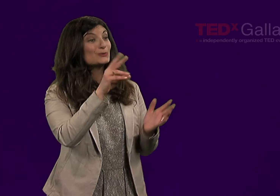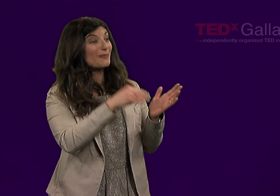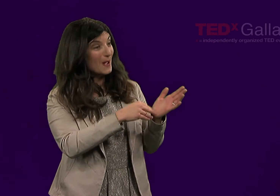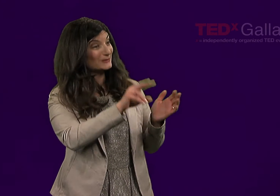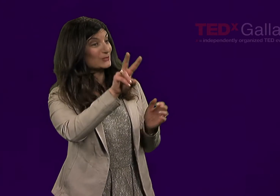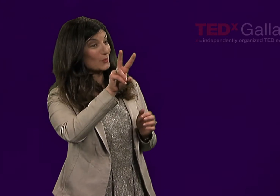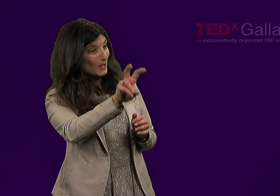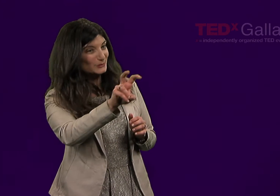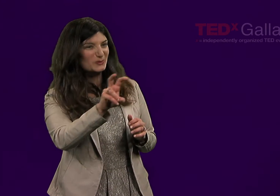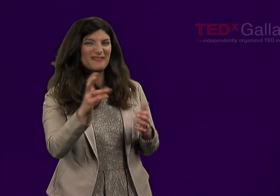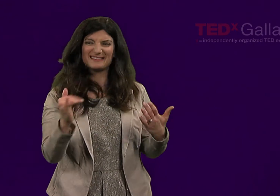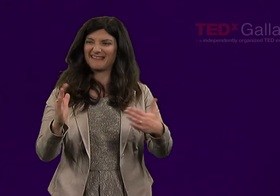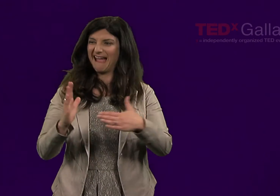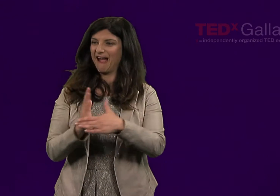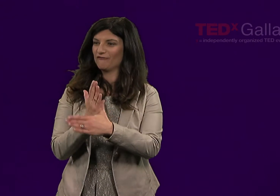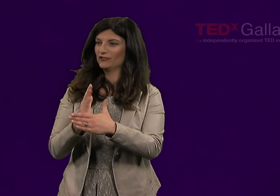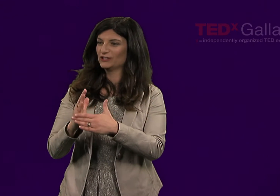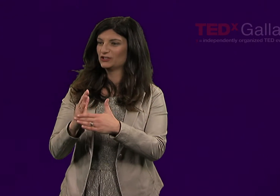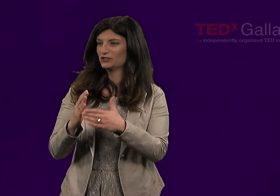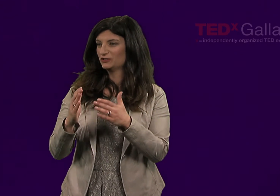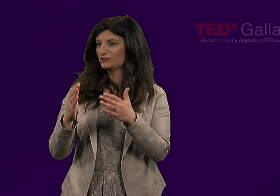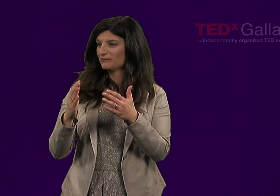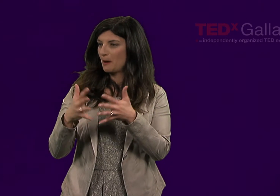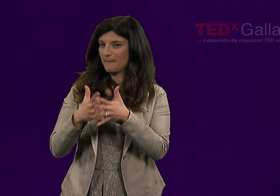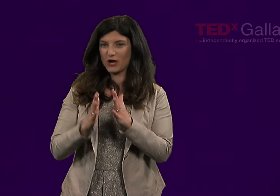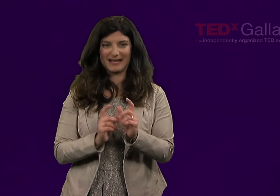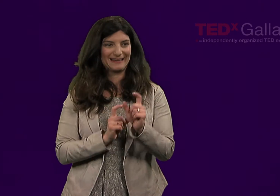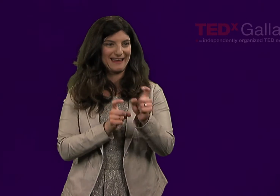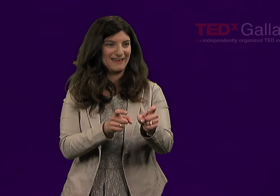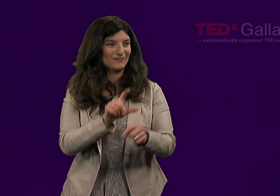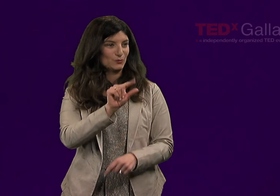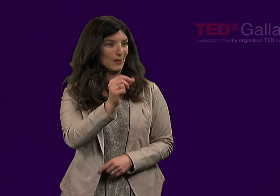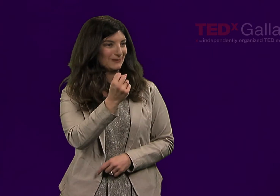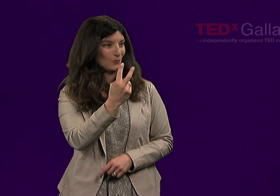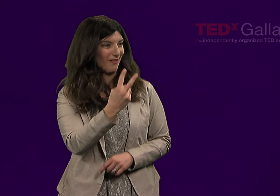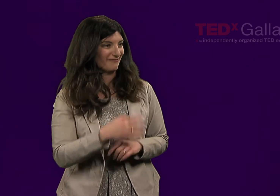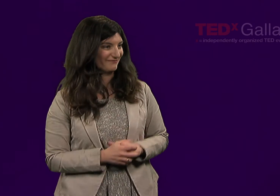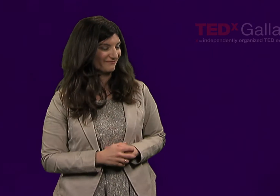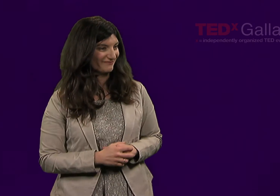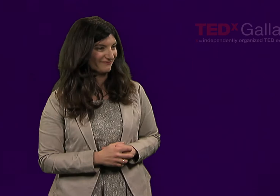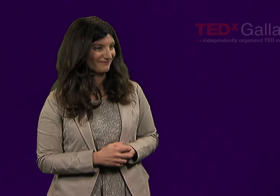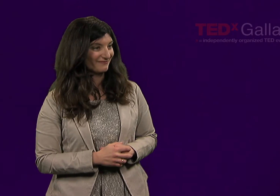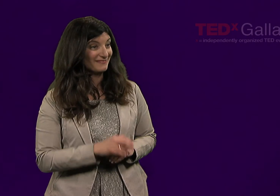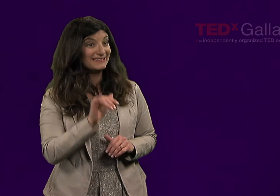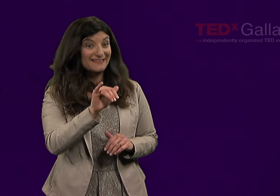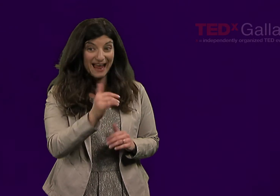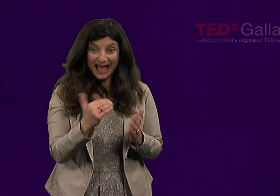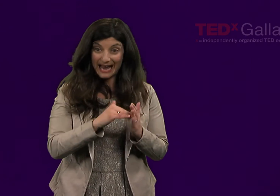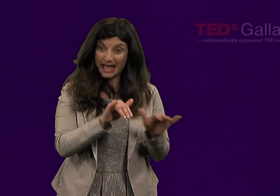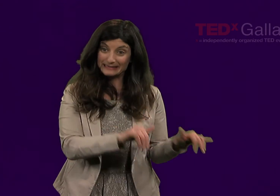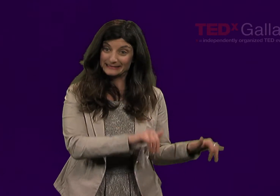Two thousand and two hundred dollars is the average amount that an American gives in charitable contributions, and that's for 2012.